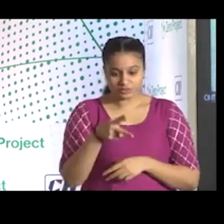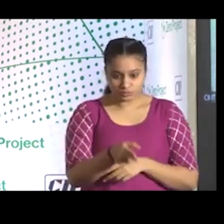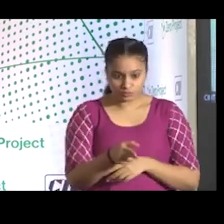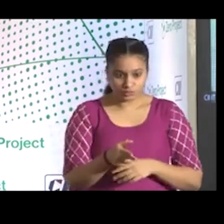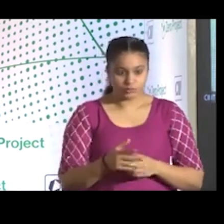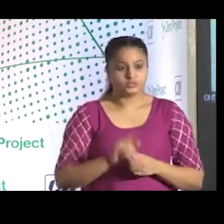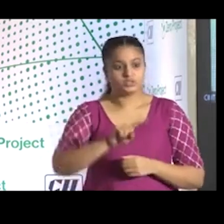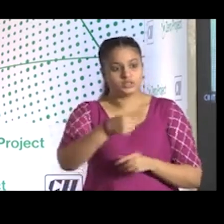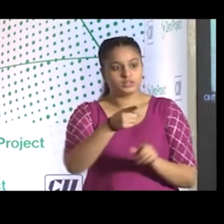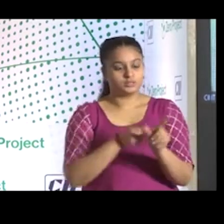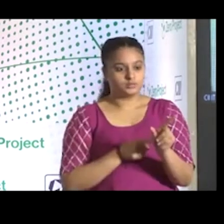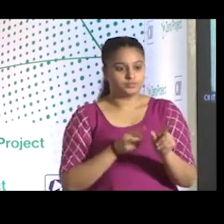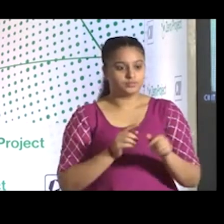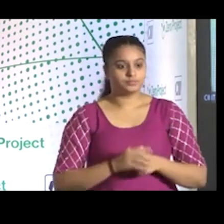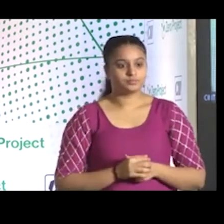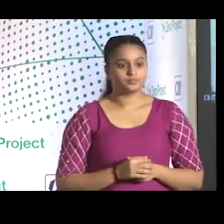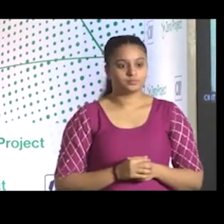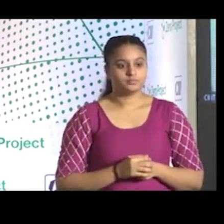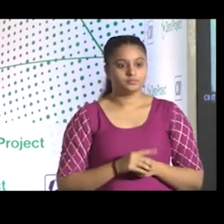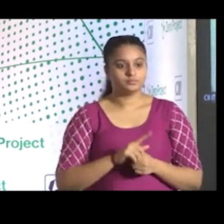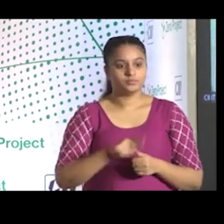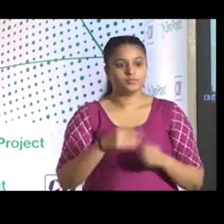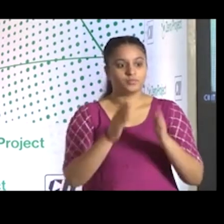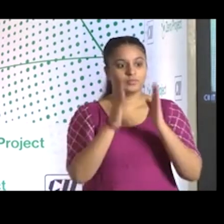And the final panel is focusing on on vocational training,